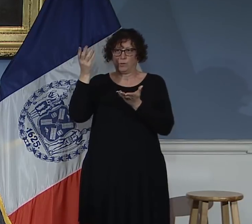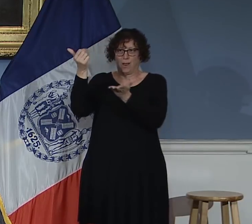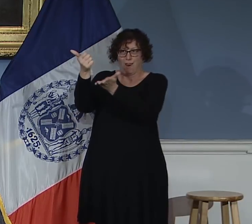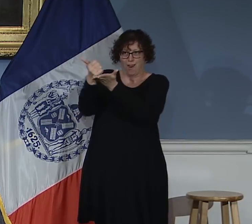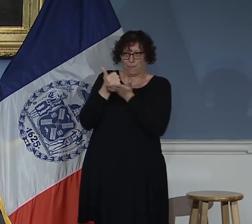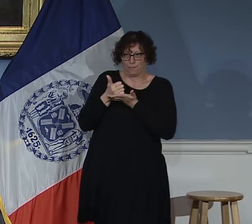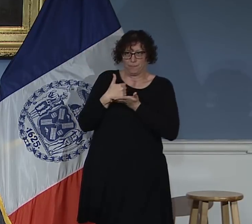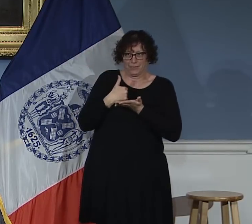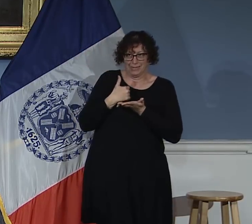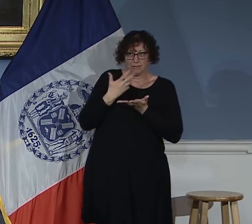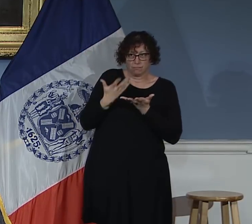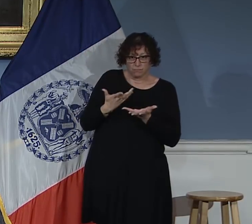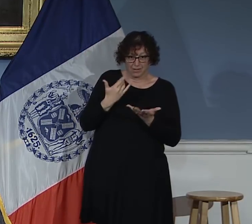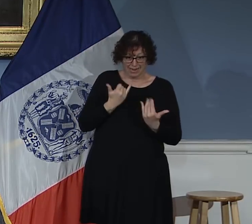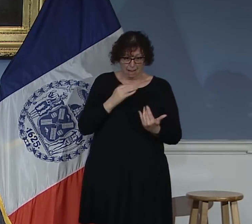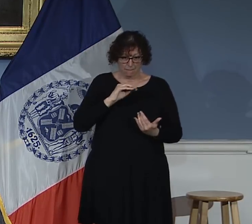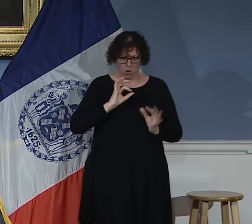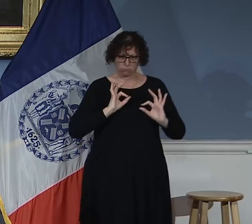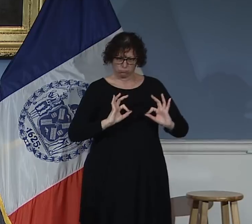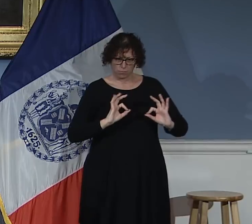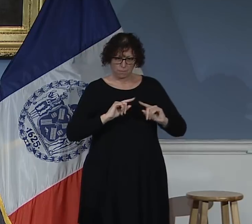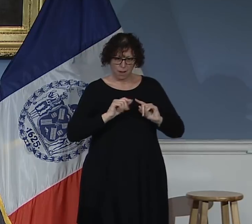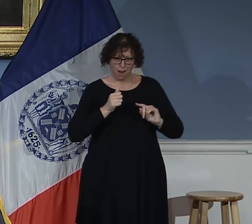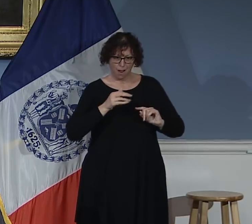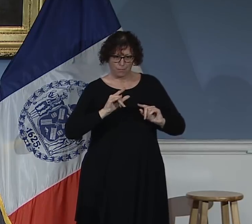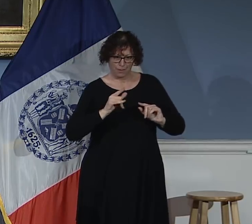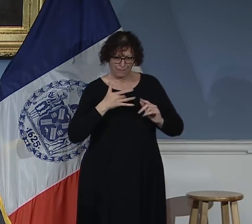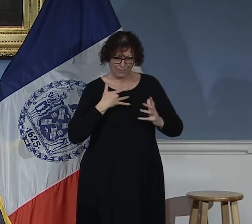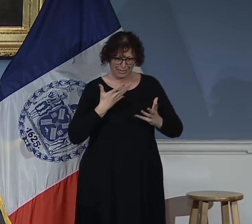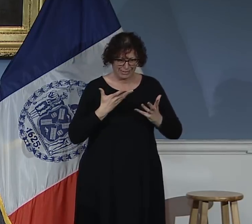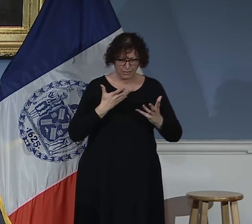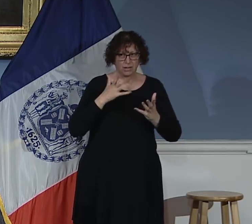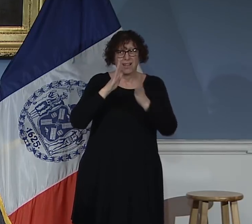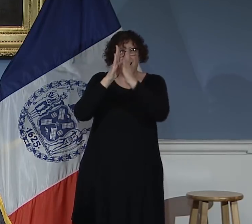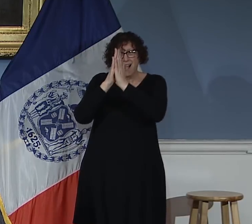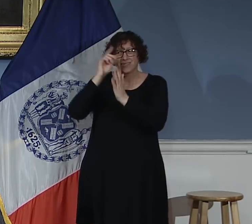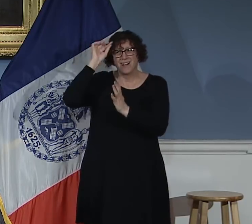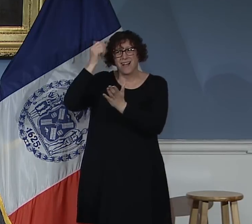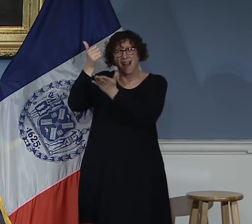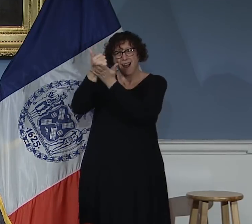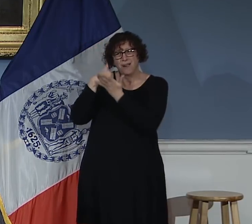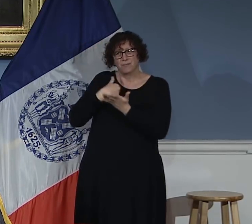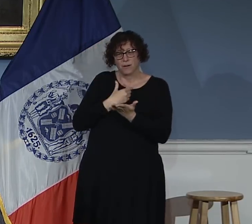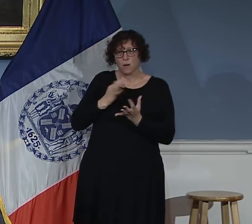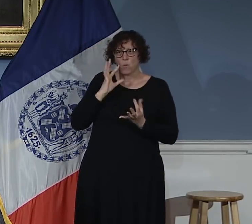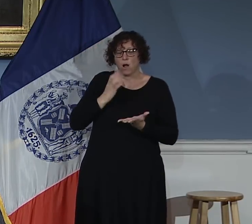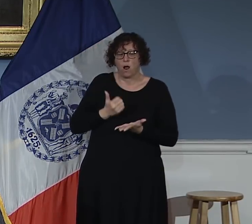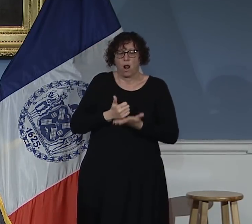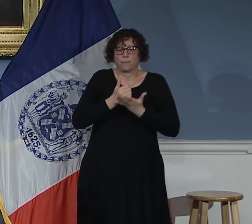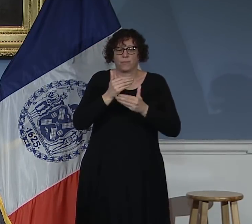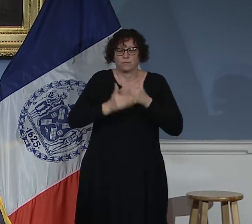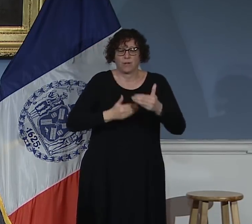ESSENTIALLY TWO WEEKS TO GET US MAJOR RESUPPLY OR ETH PPEOLEN I NEW YORK CITY ARE GOING TO BE IN